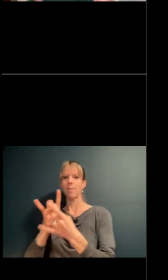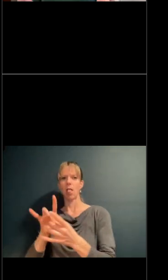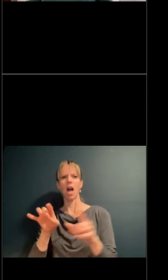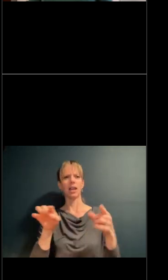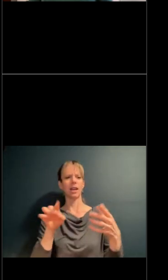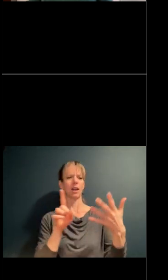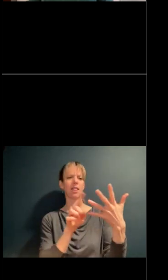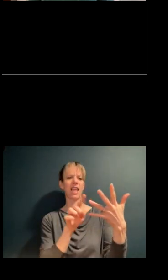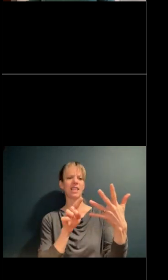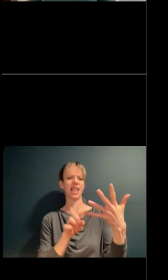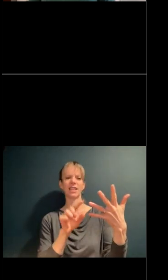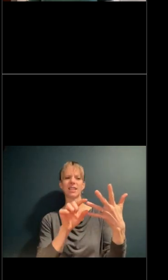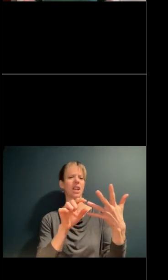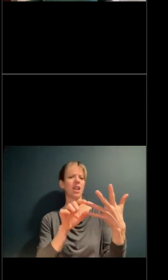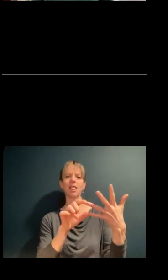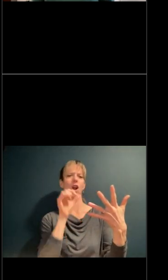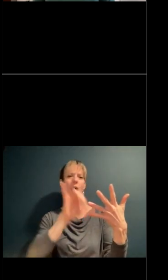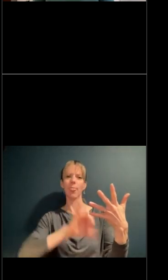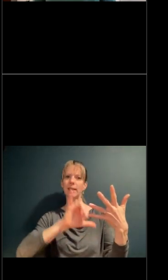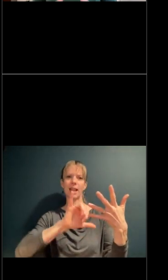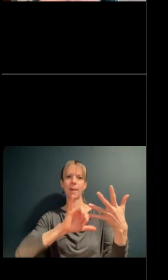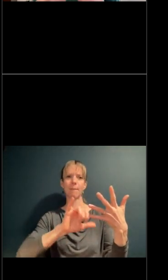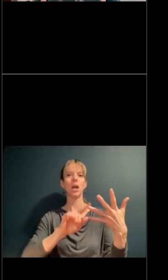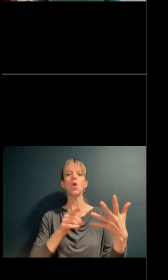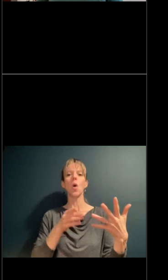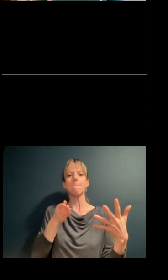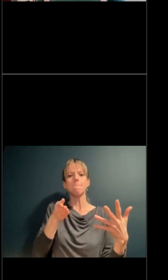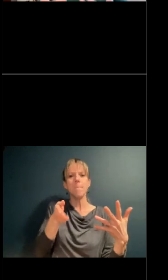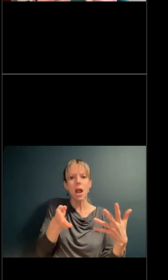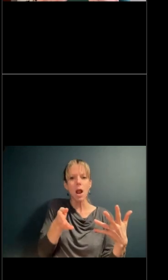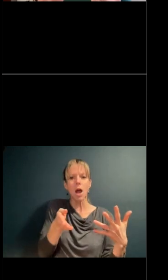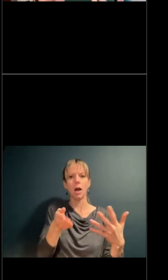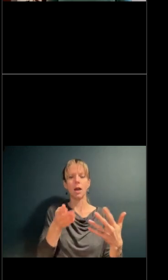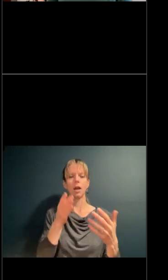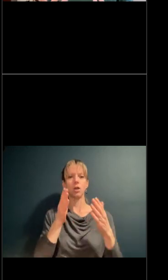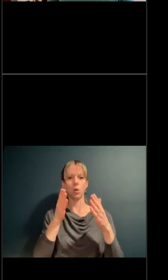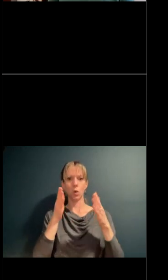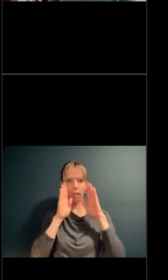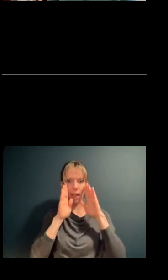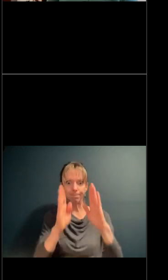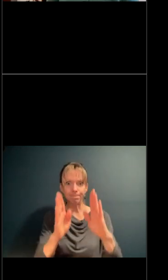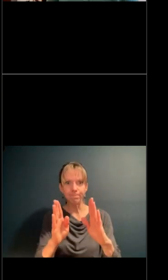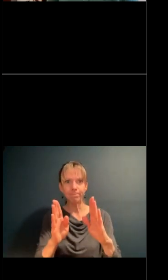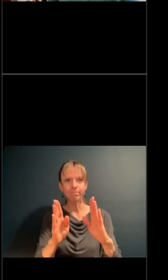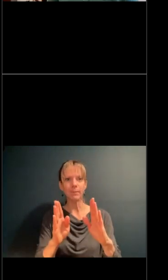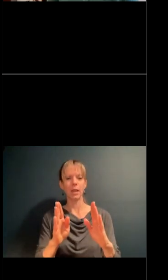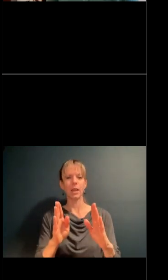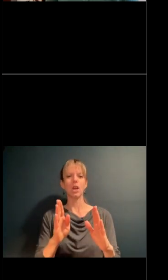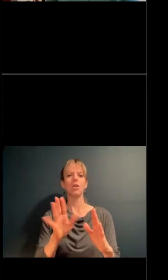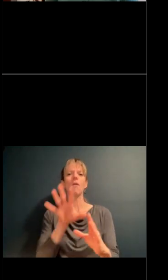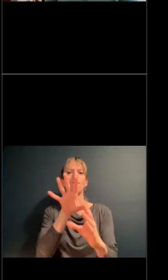being present, just being there, and actually having a real presence in your community.